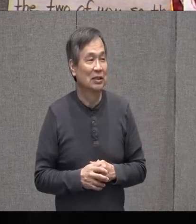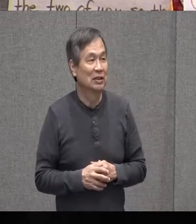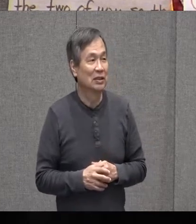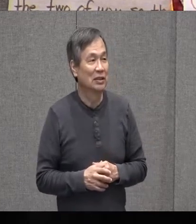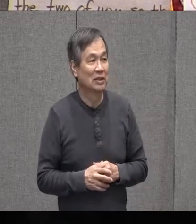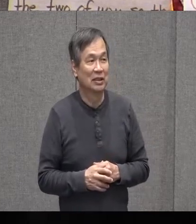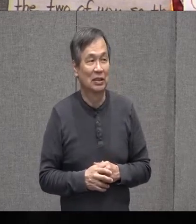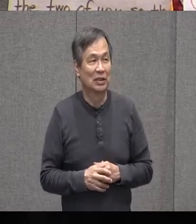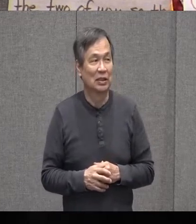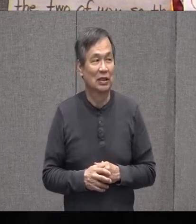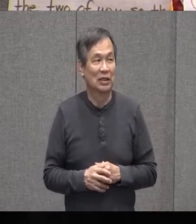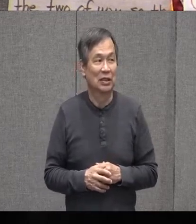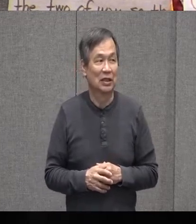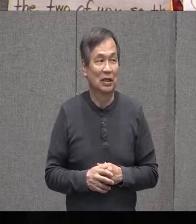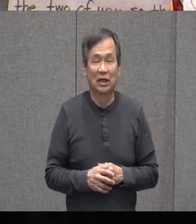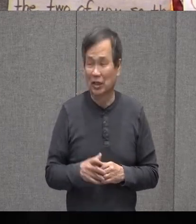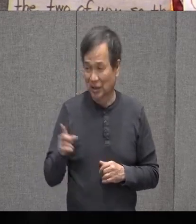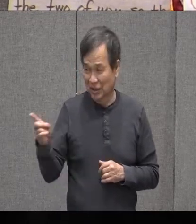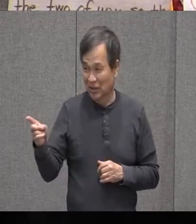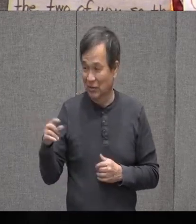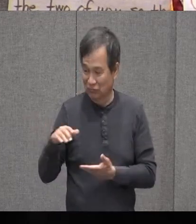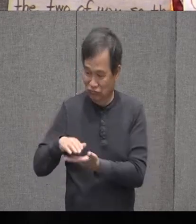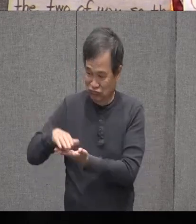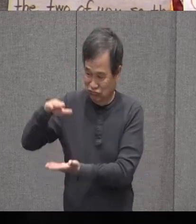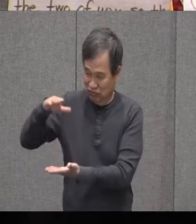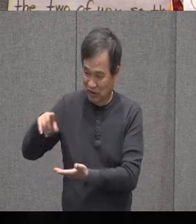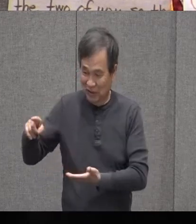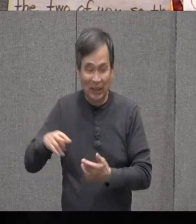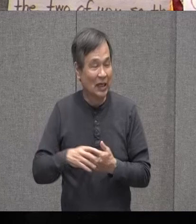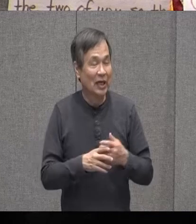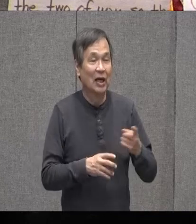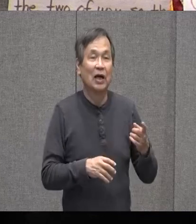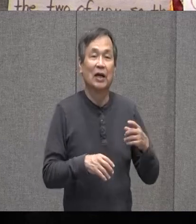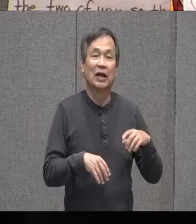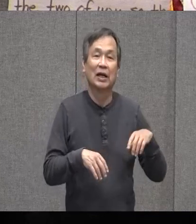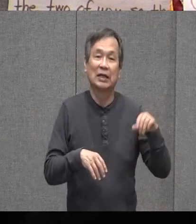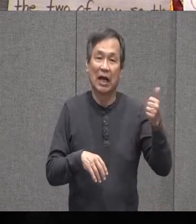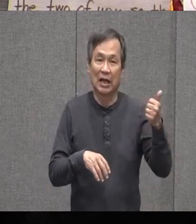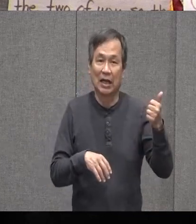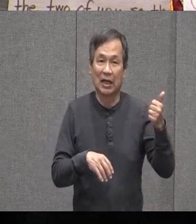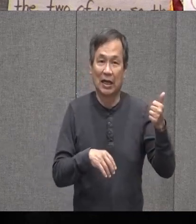You've got tons of cards over there. I don't even know how many I have. I have a 10 and an eight.